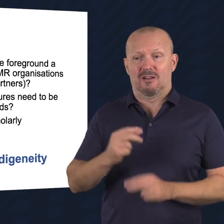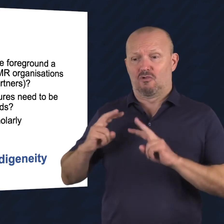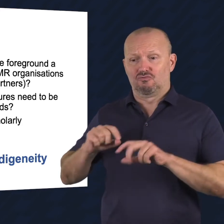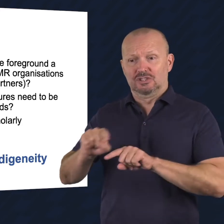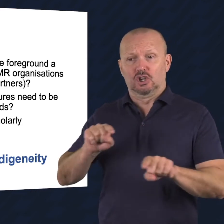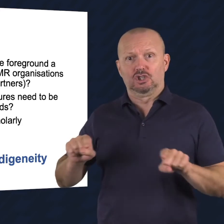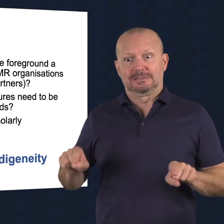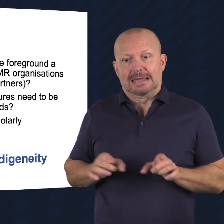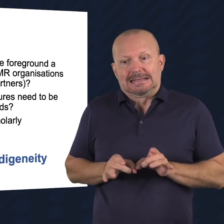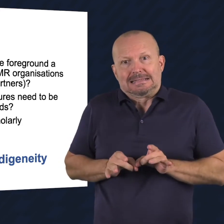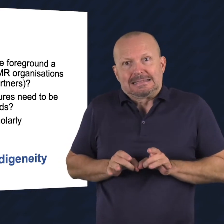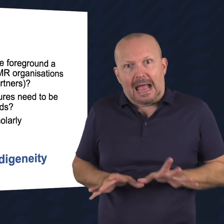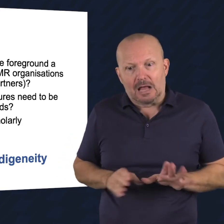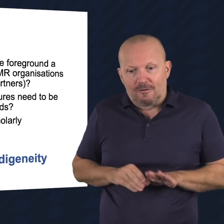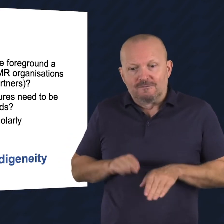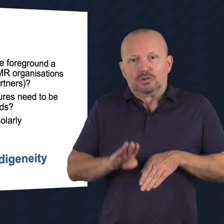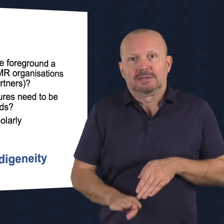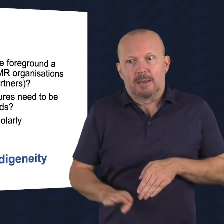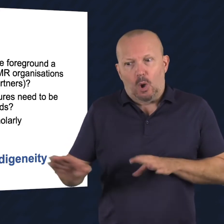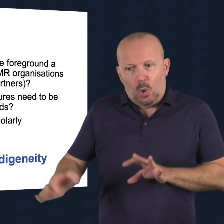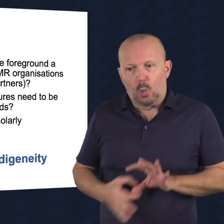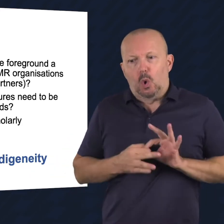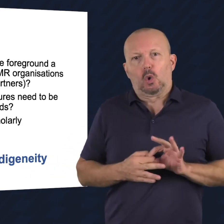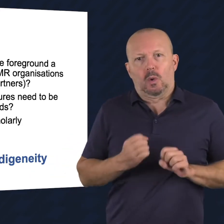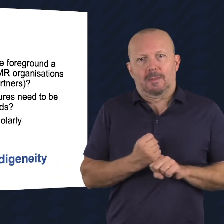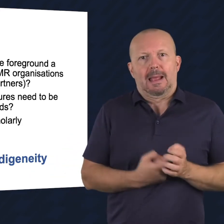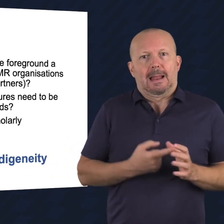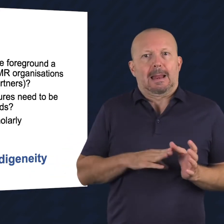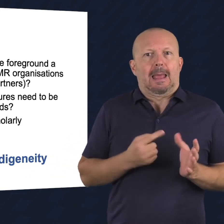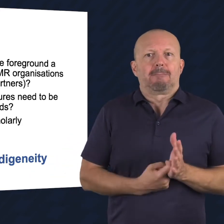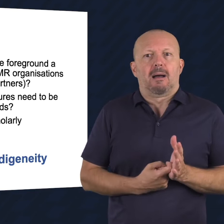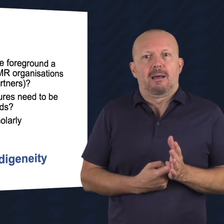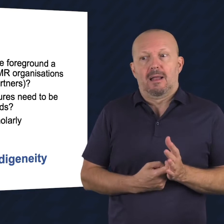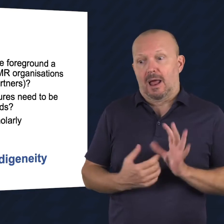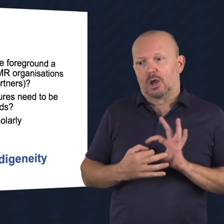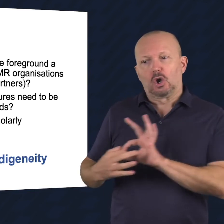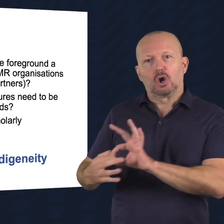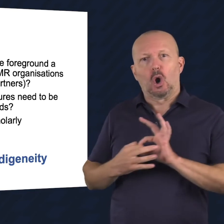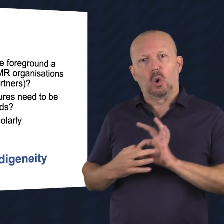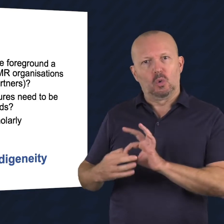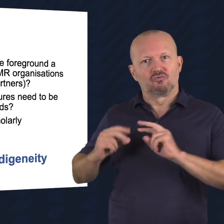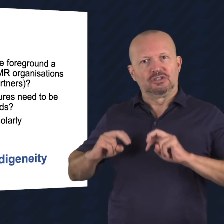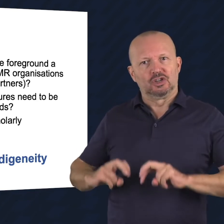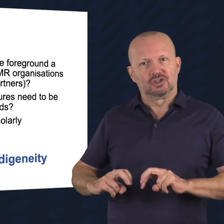Rarely do they engage with GLAMR professionals from the start, embedding them in projects as co-designers rather than